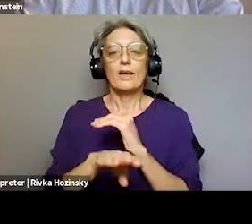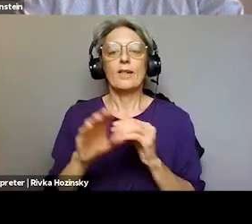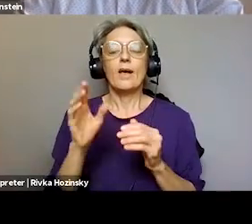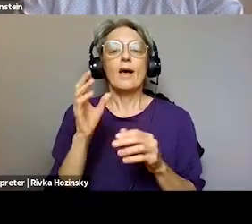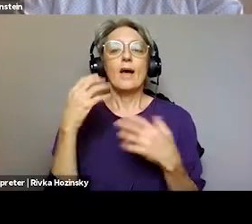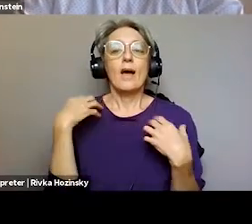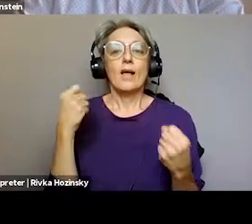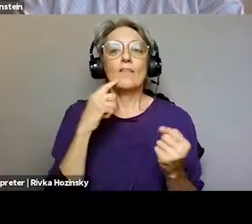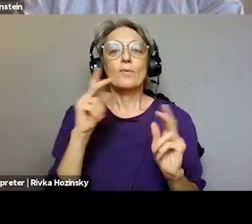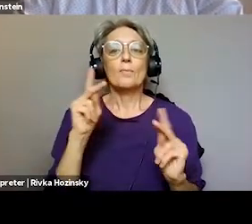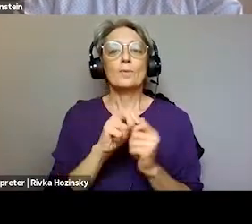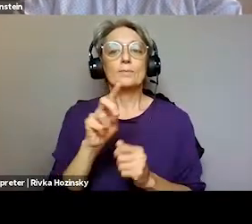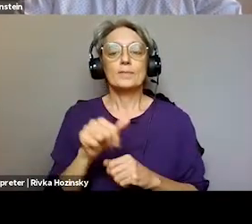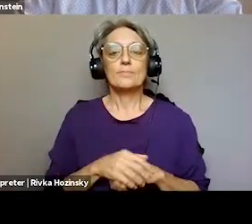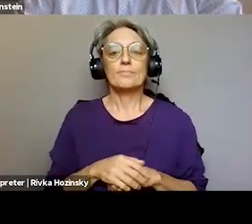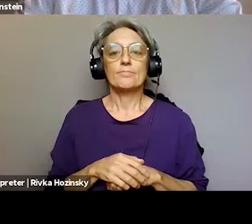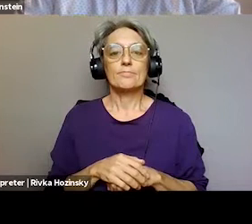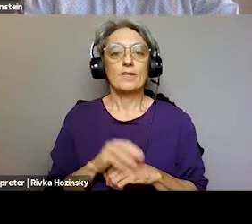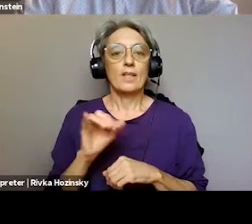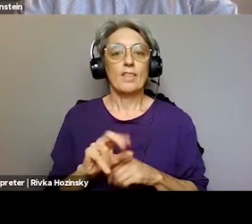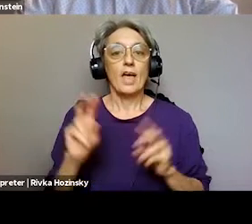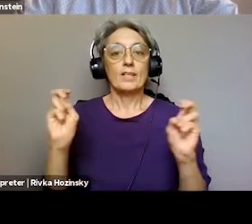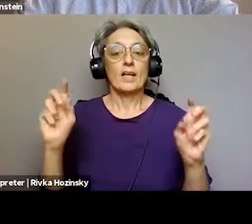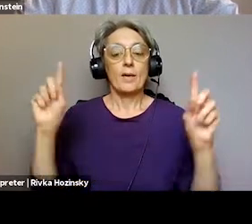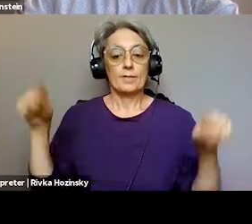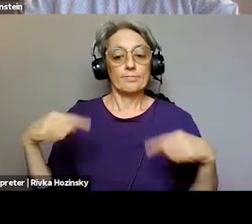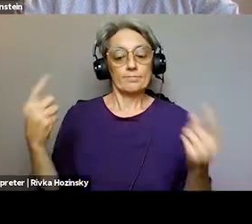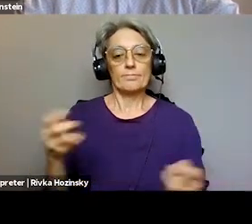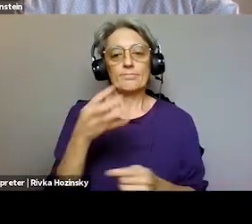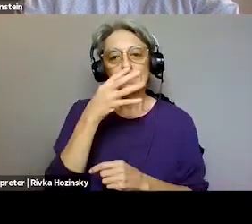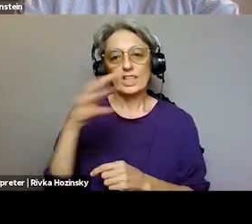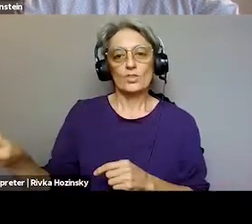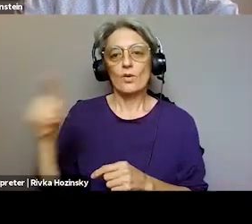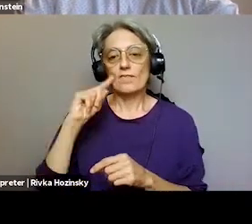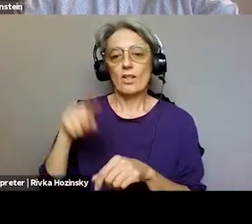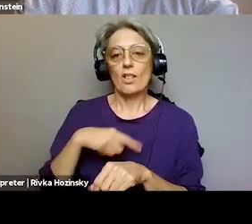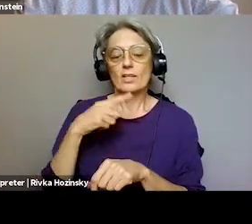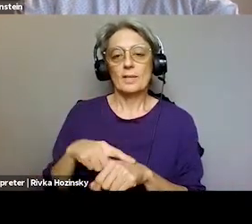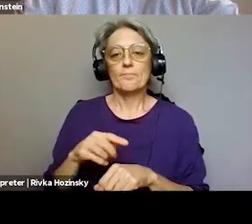This is a topic that has for too long been ignored and as researchers, policy makers,